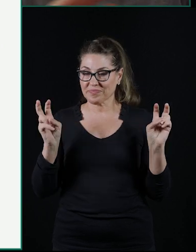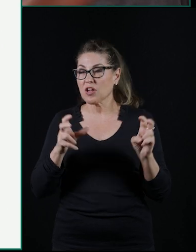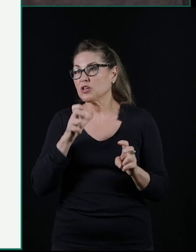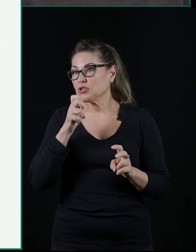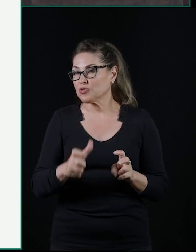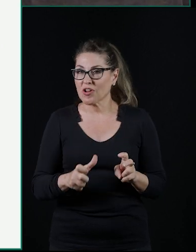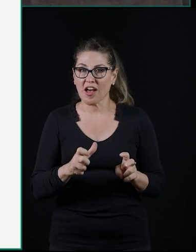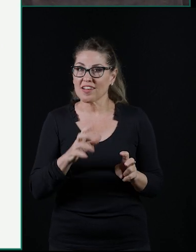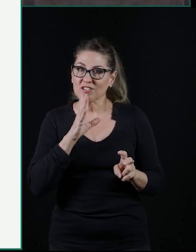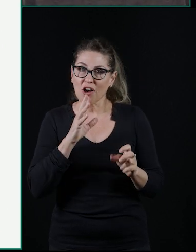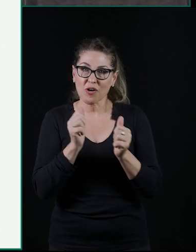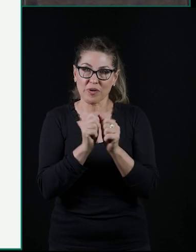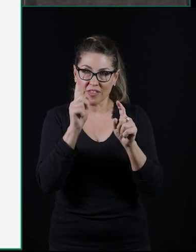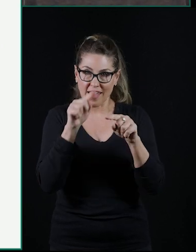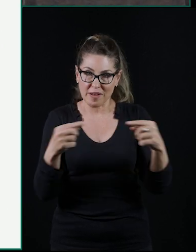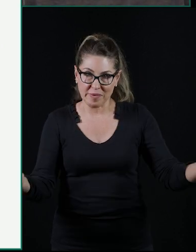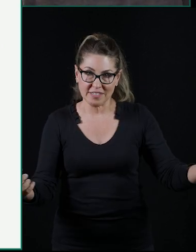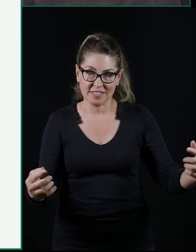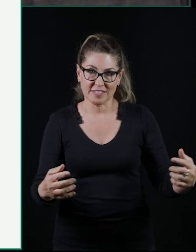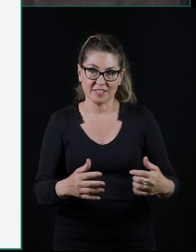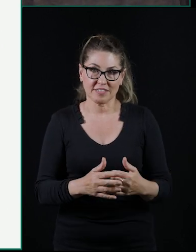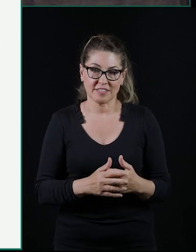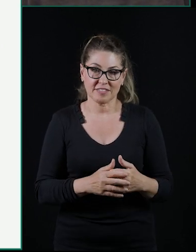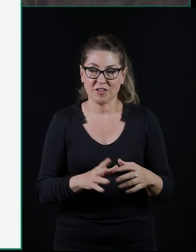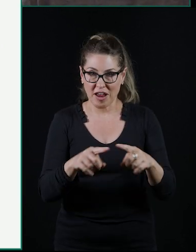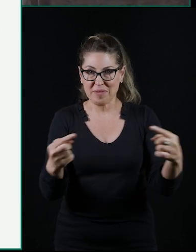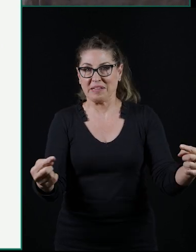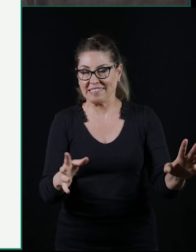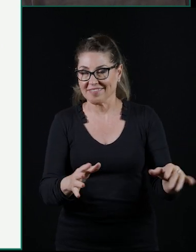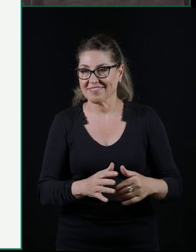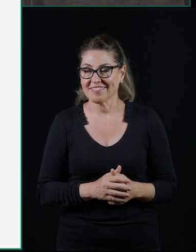deny communication with opponents.